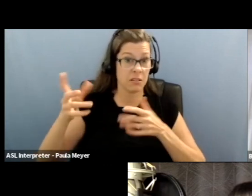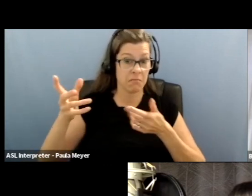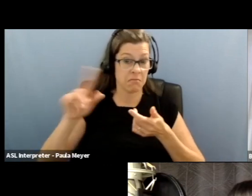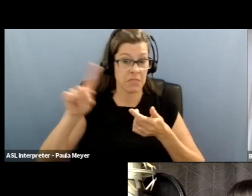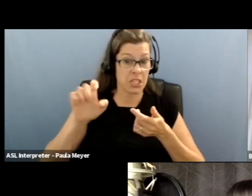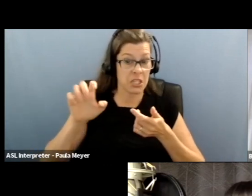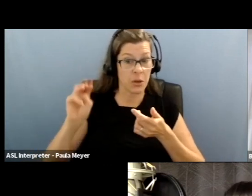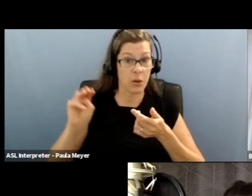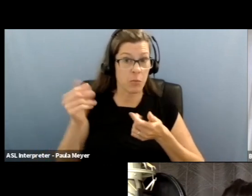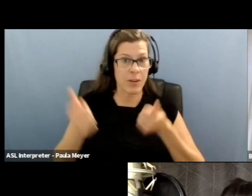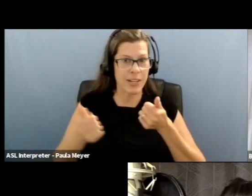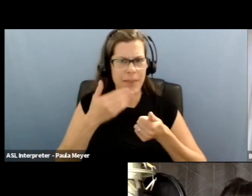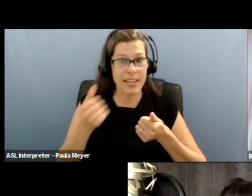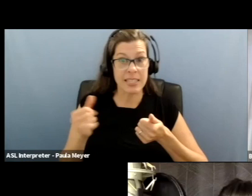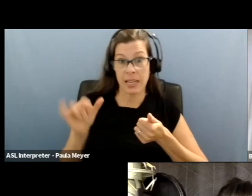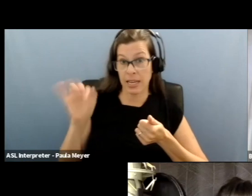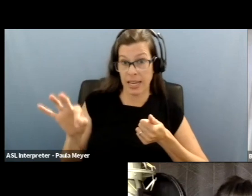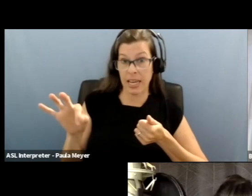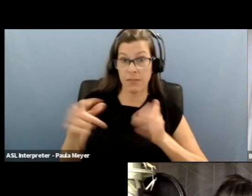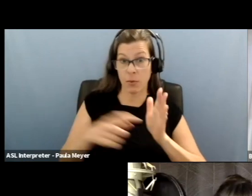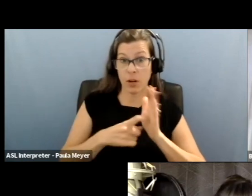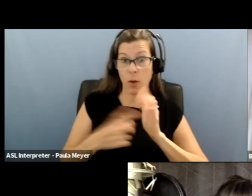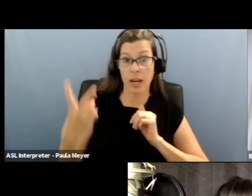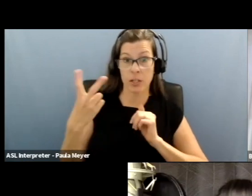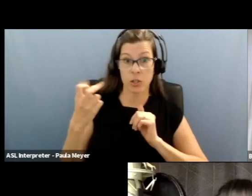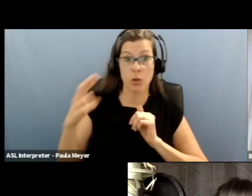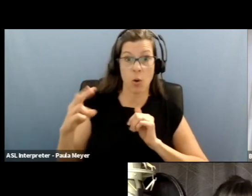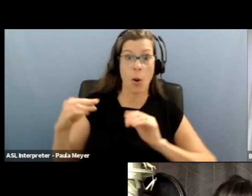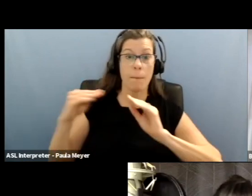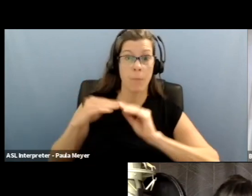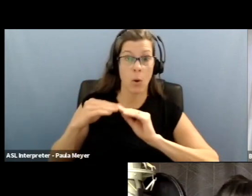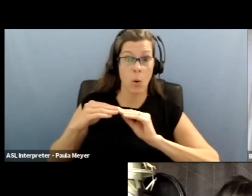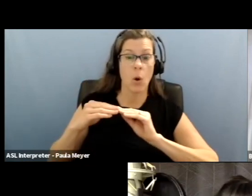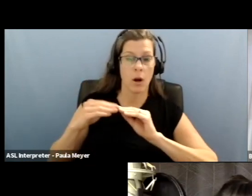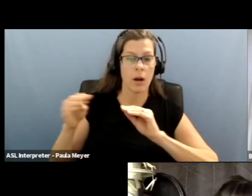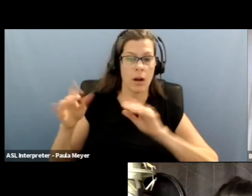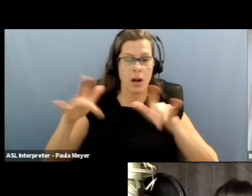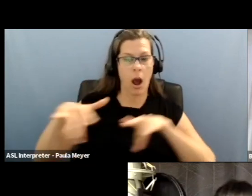If you need to have two or more audio describers, I would do it as a separate link.